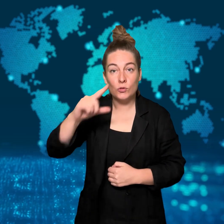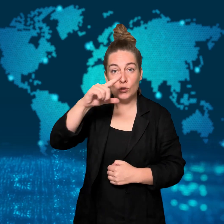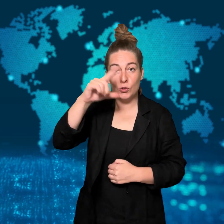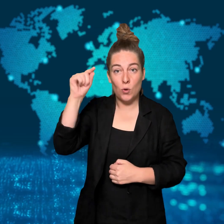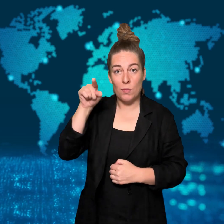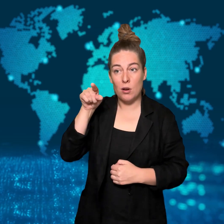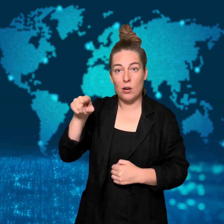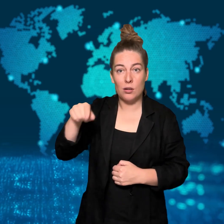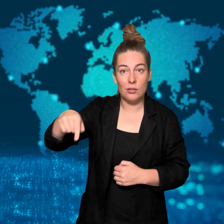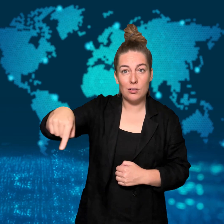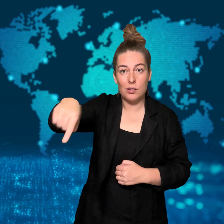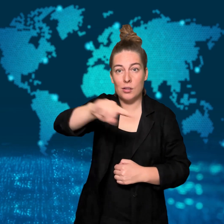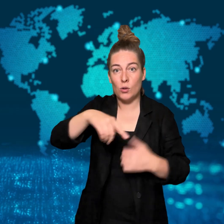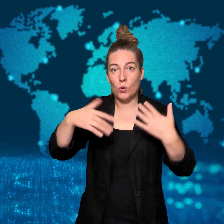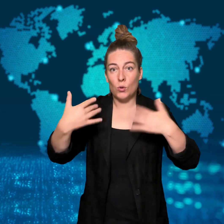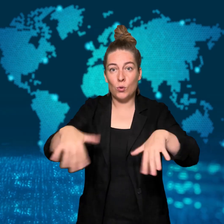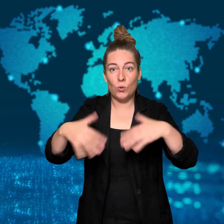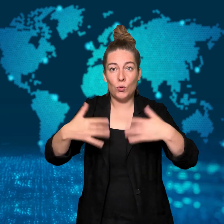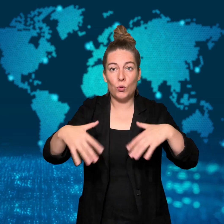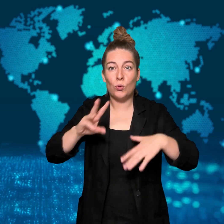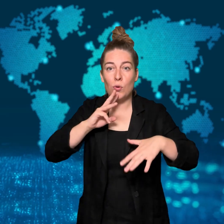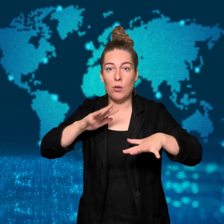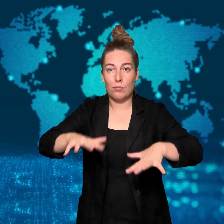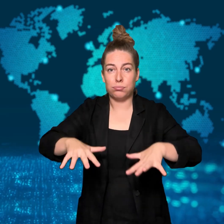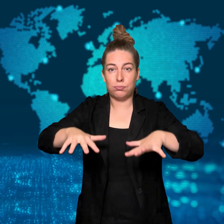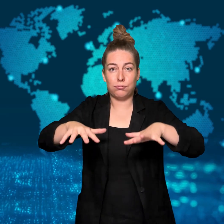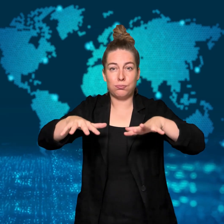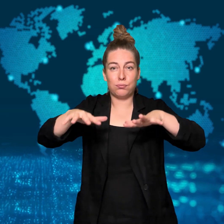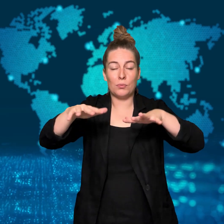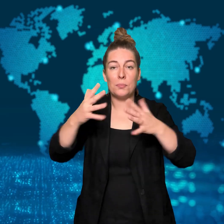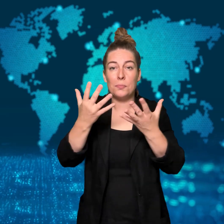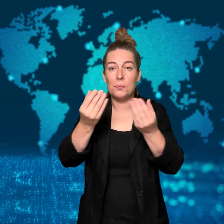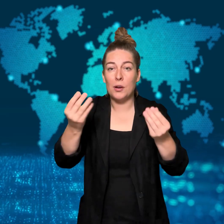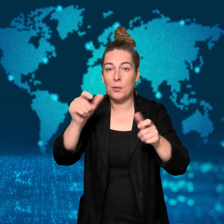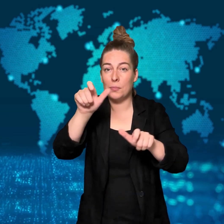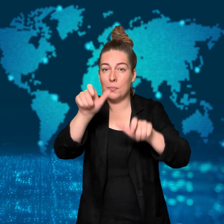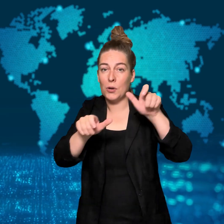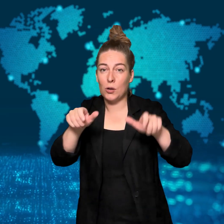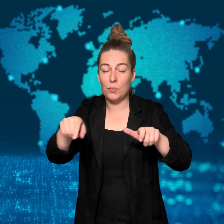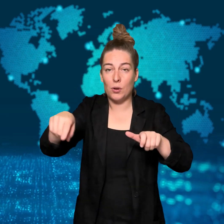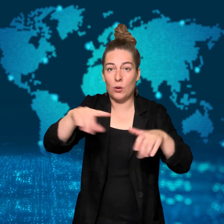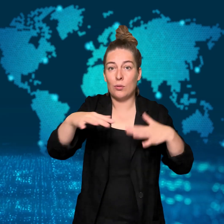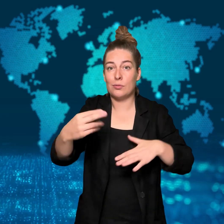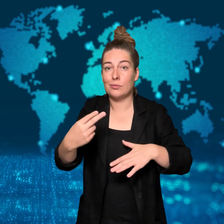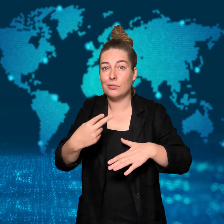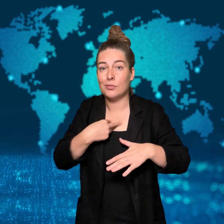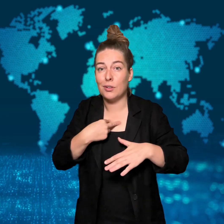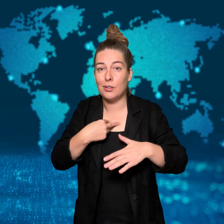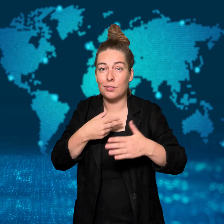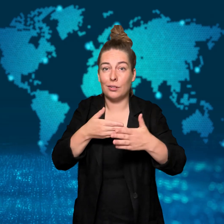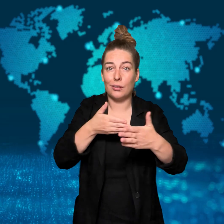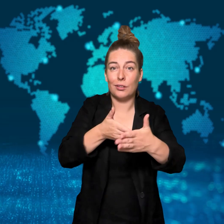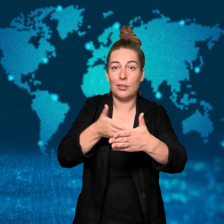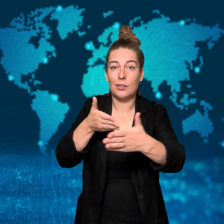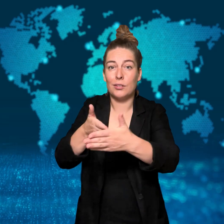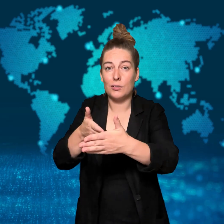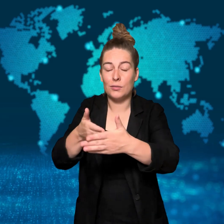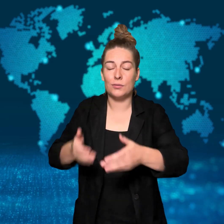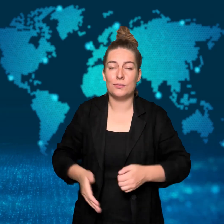Thousands trapped by floods